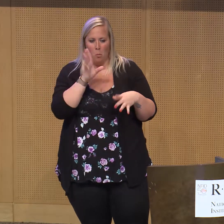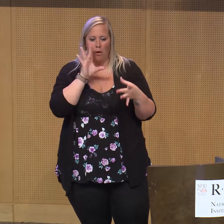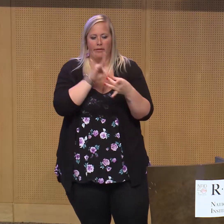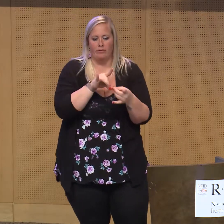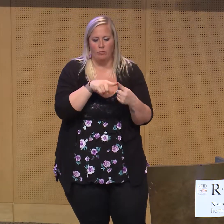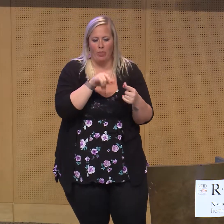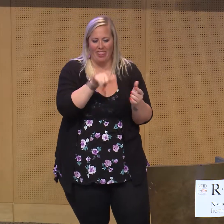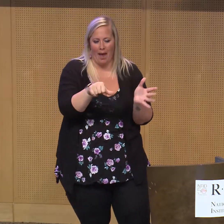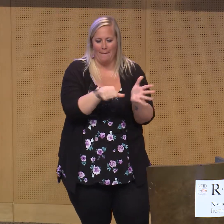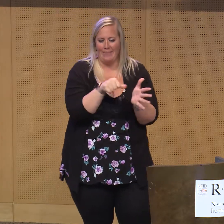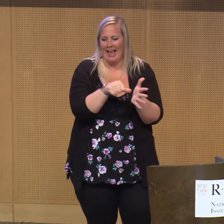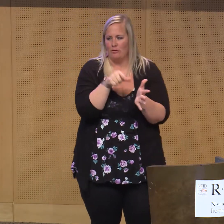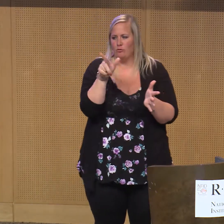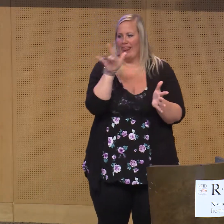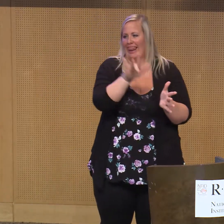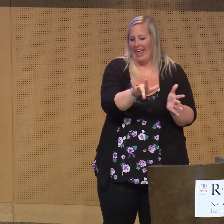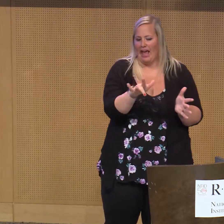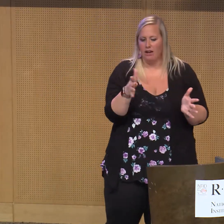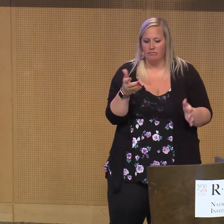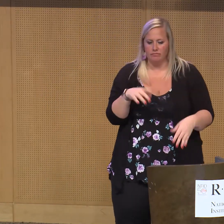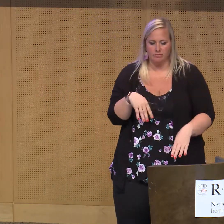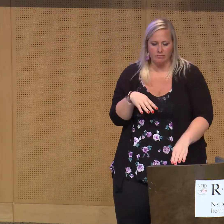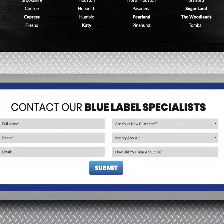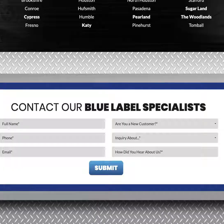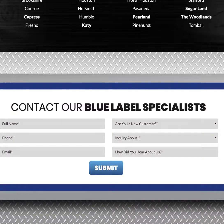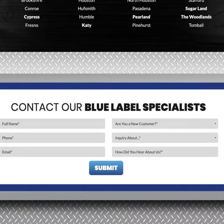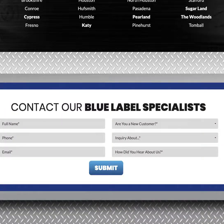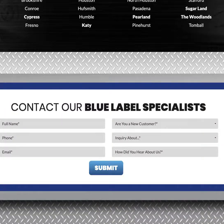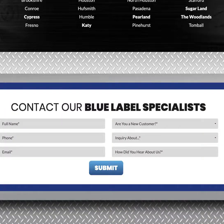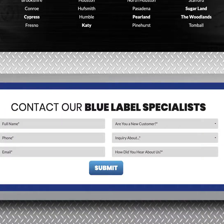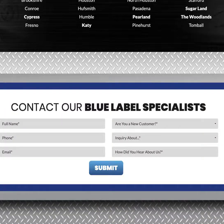it will link to that page that the customer can click on.